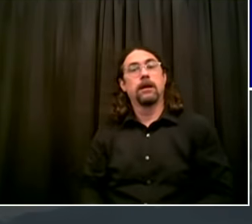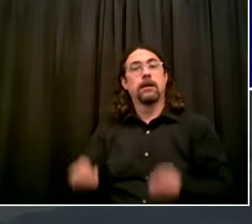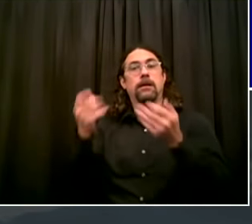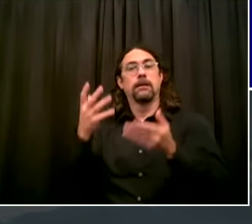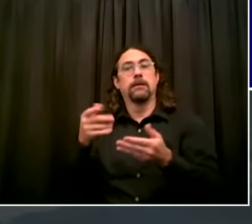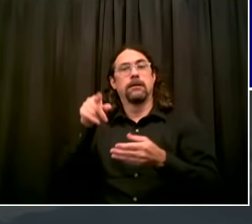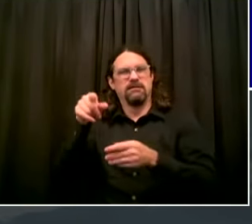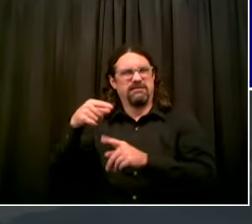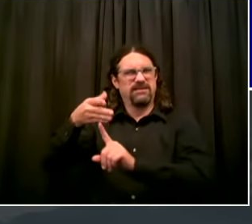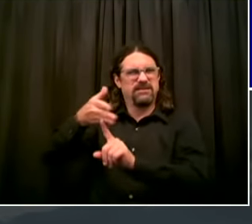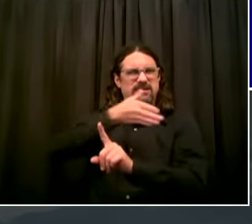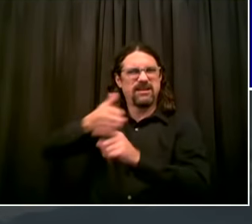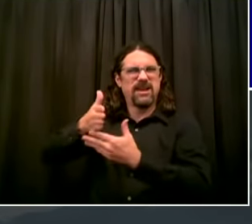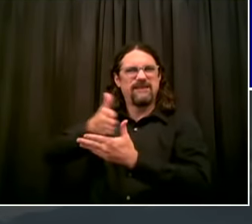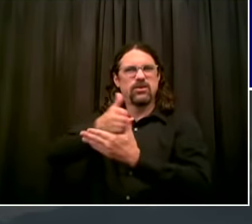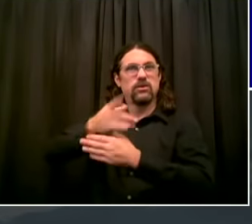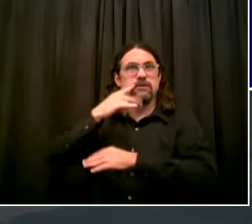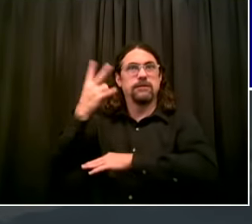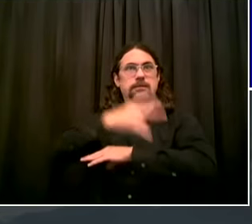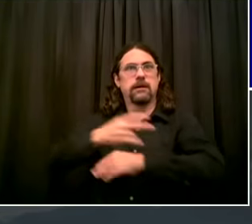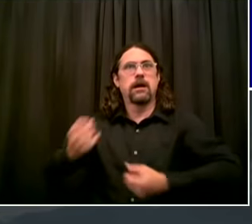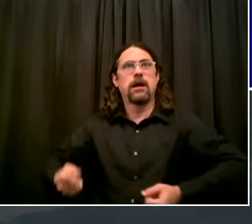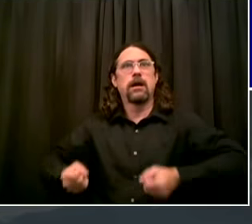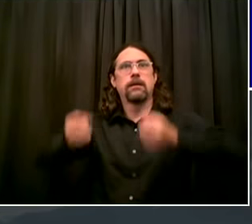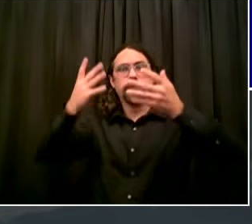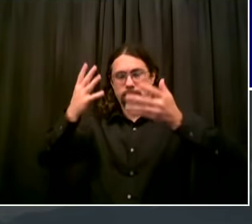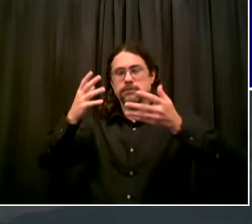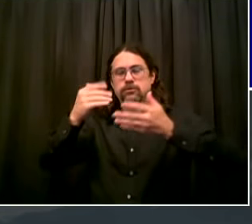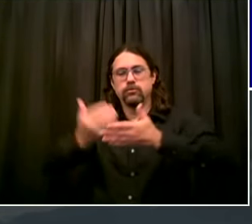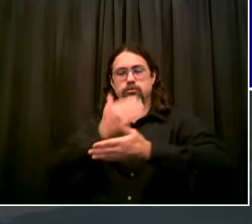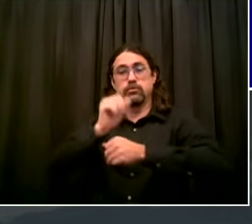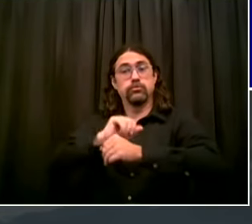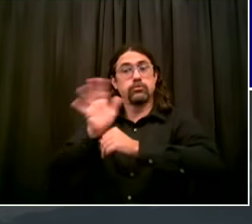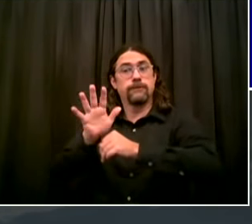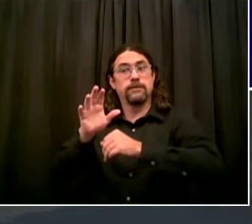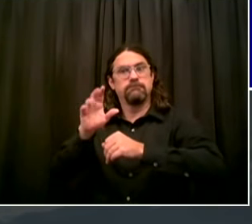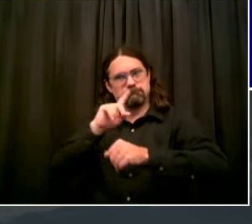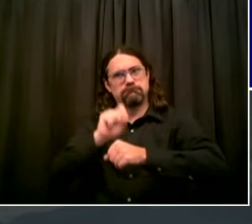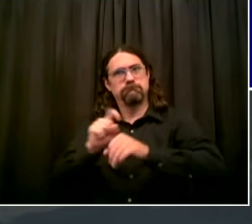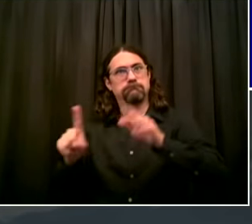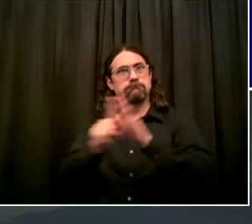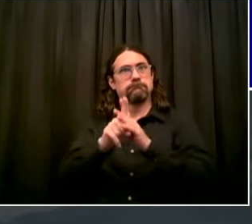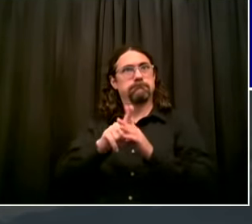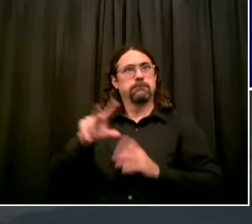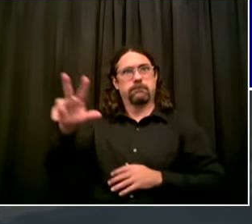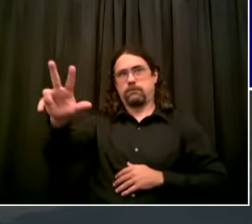WILL TALK ABOUT THE FACT THAT, THERE ARE 146 ZIP CODES IN NEW